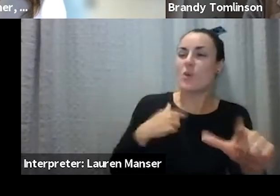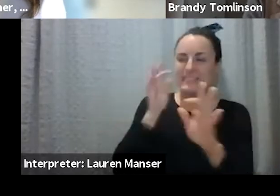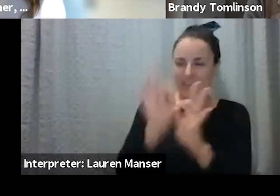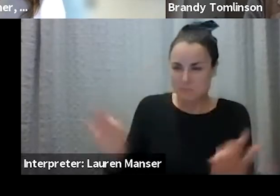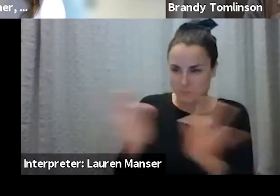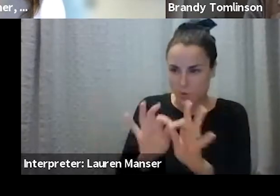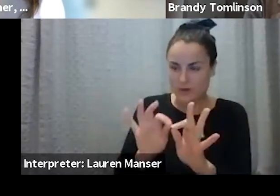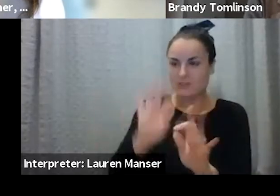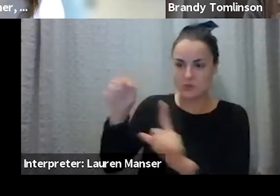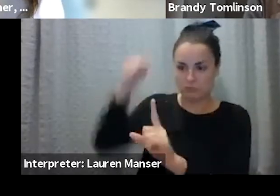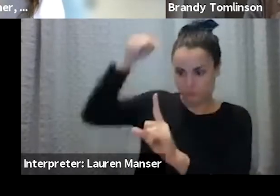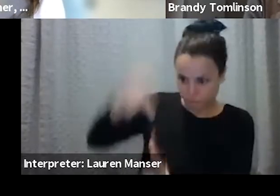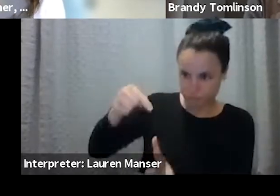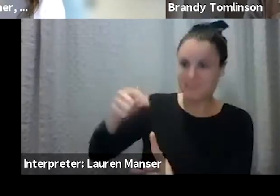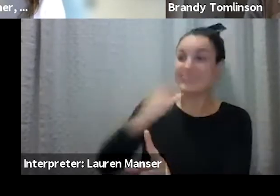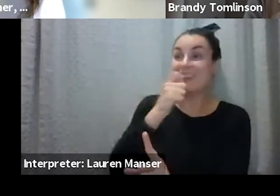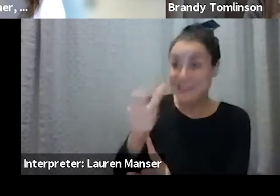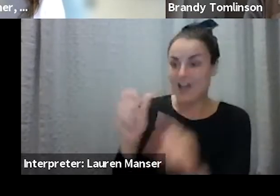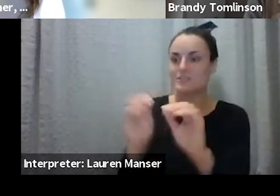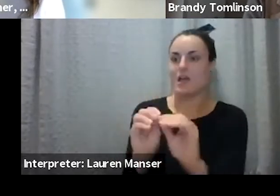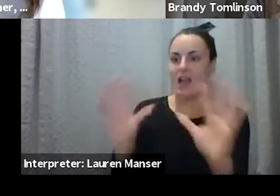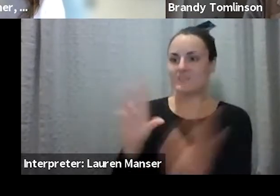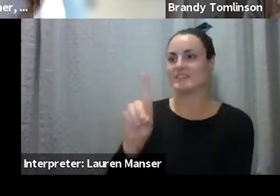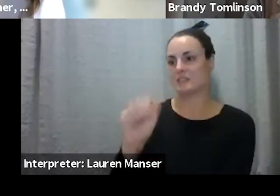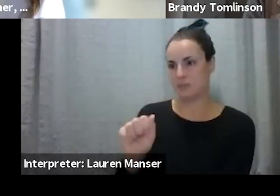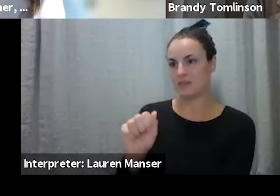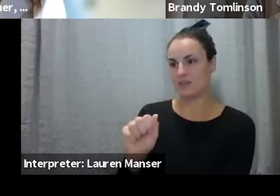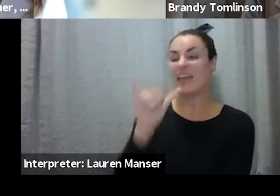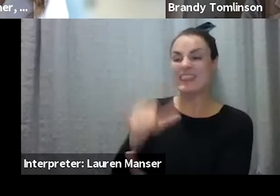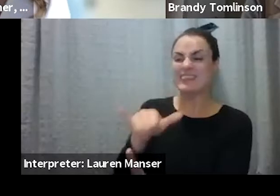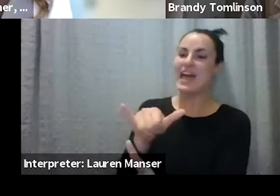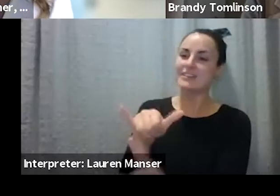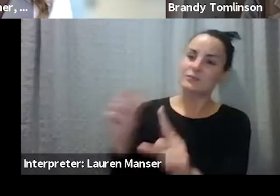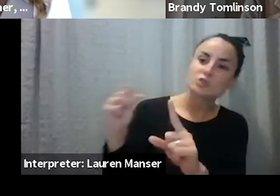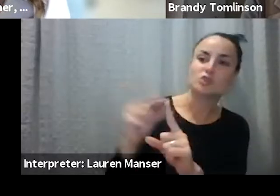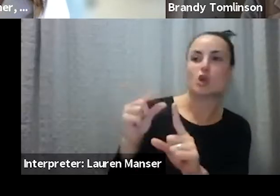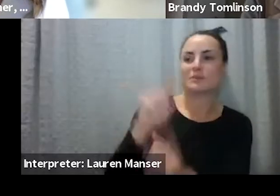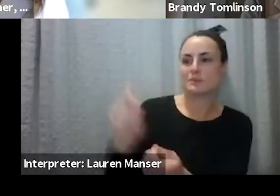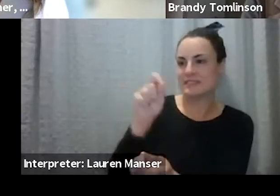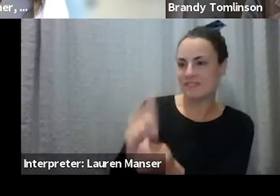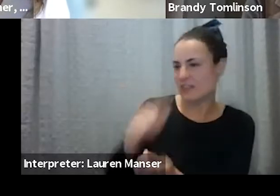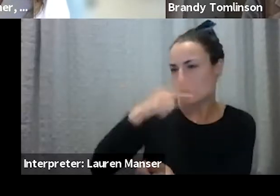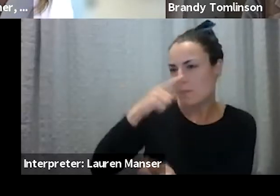So can you talk to us a little bit about using that word, that term specifically? Yeah, absolutely.